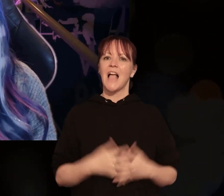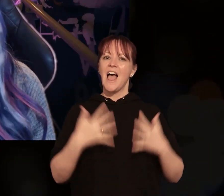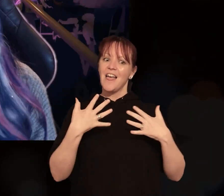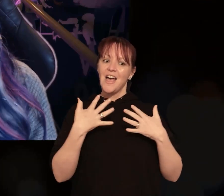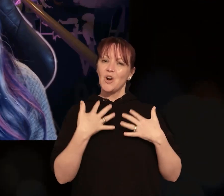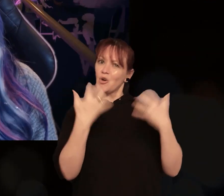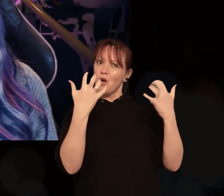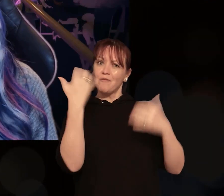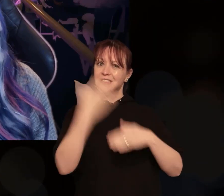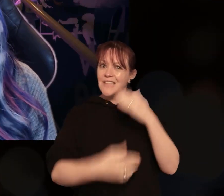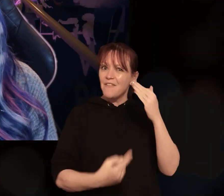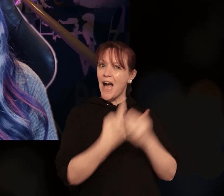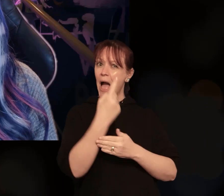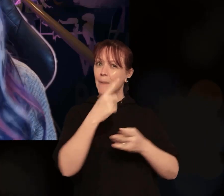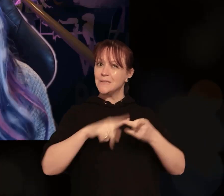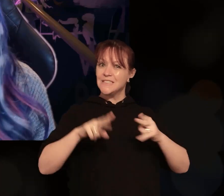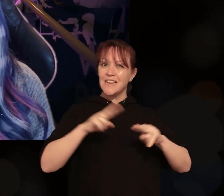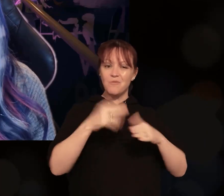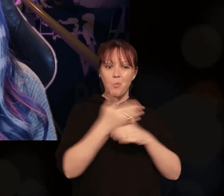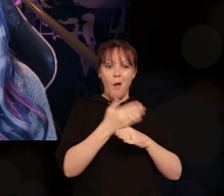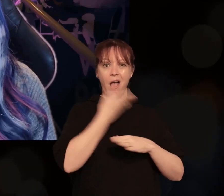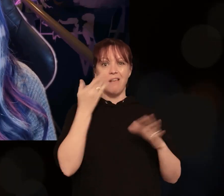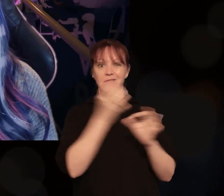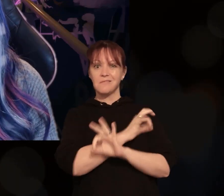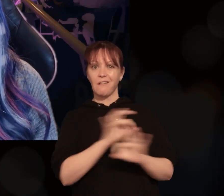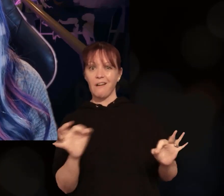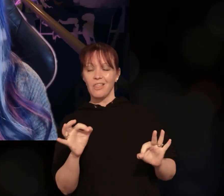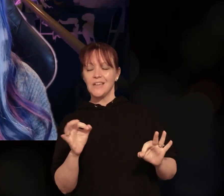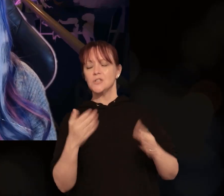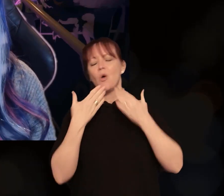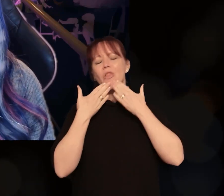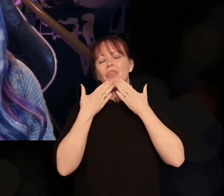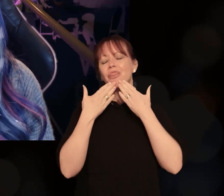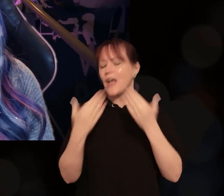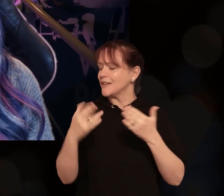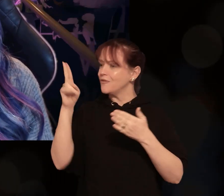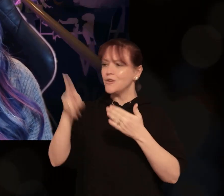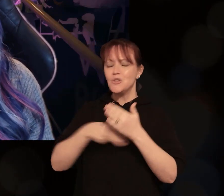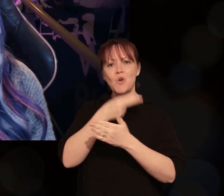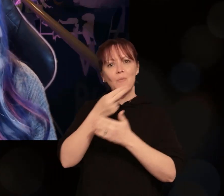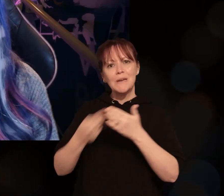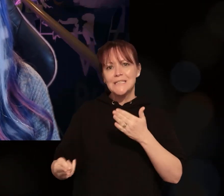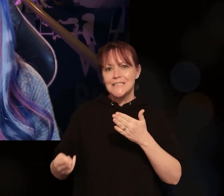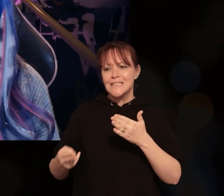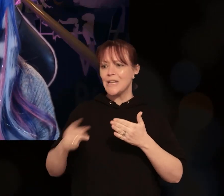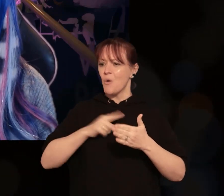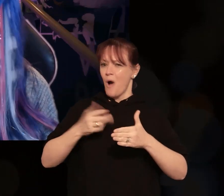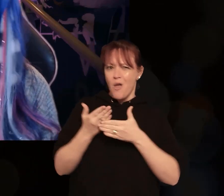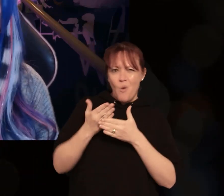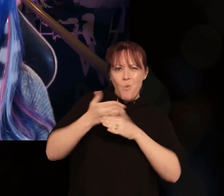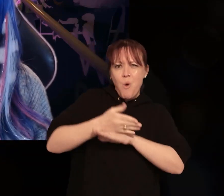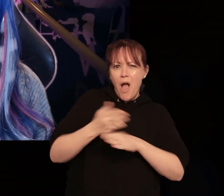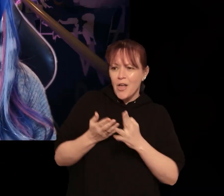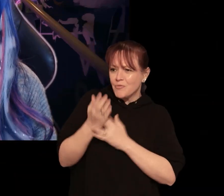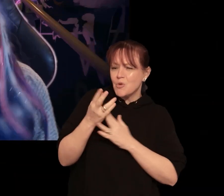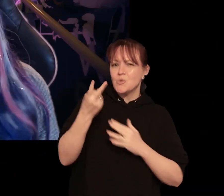for all of the hard work that you did in 2024. We literally wouldn't have an award show if you guys weren't out there busting your asses,